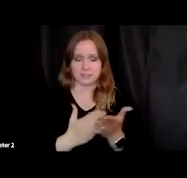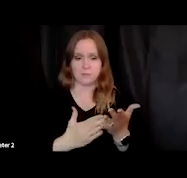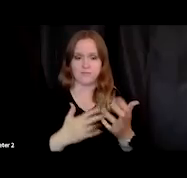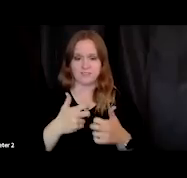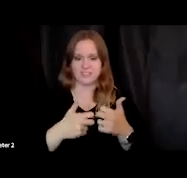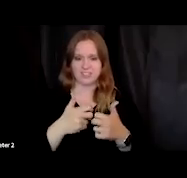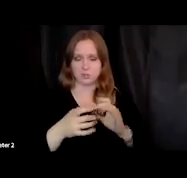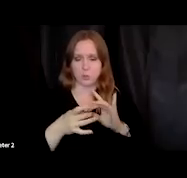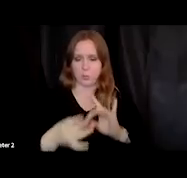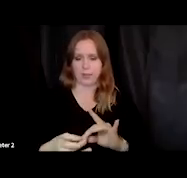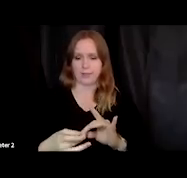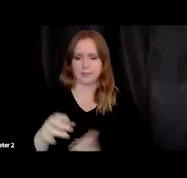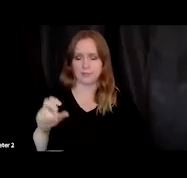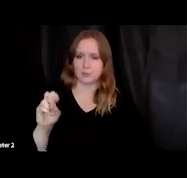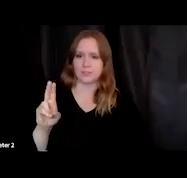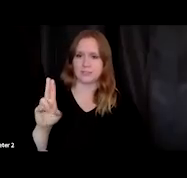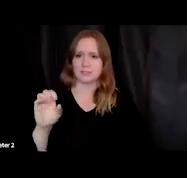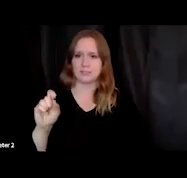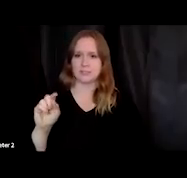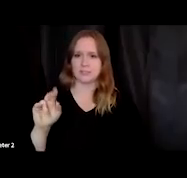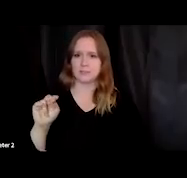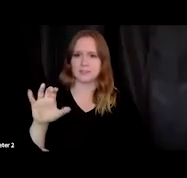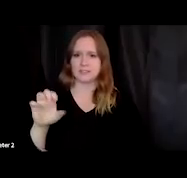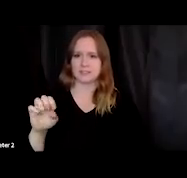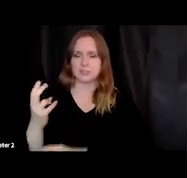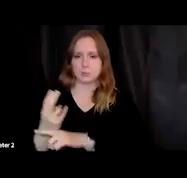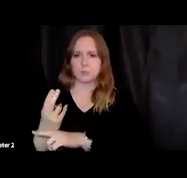So it's not a one and done, it's if we in the best world we can have a